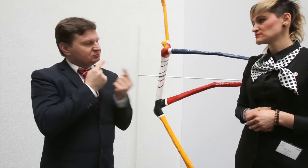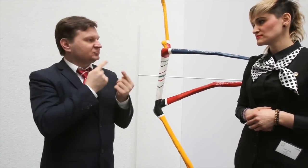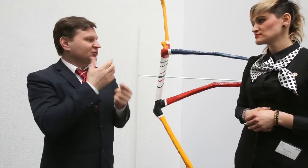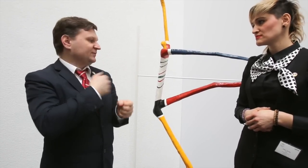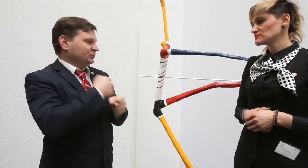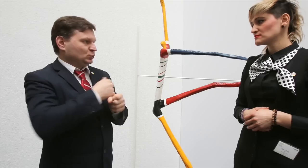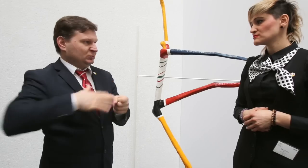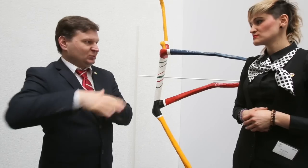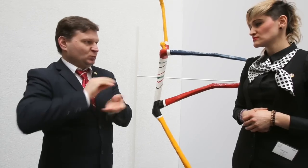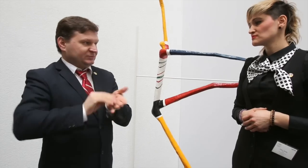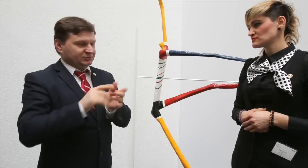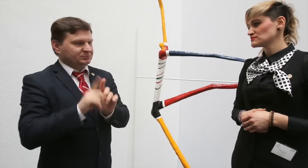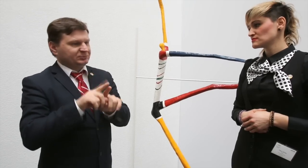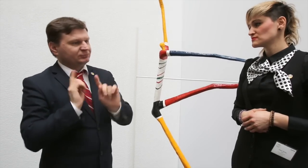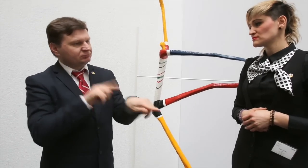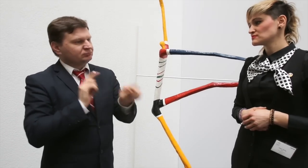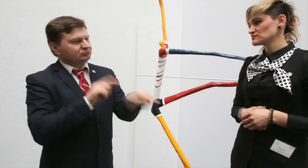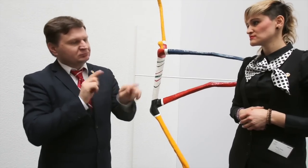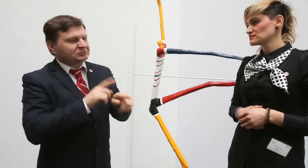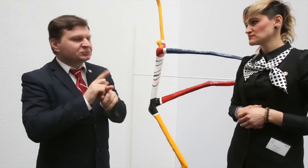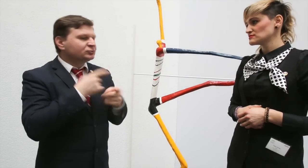Bach also mentioned that he wants to see